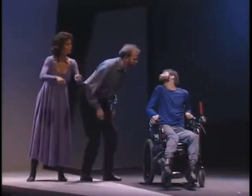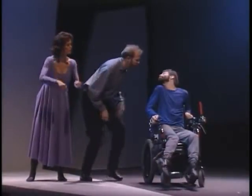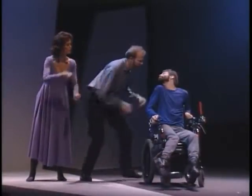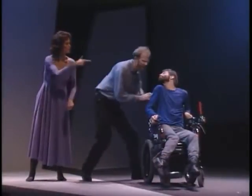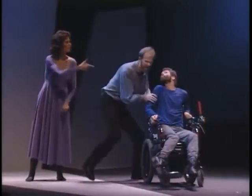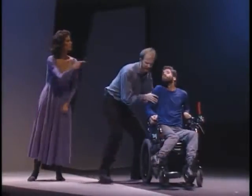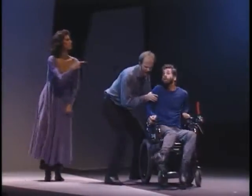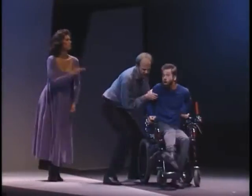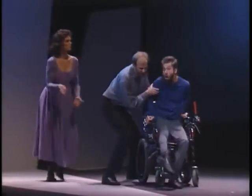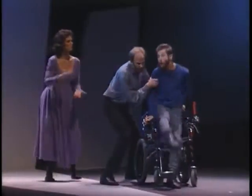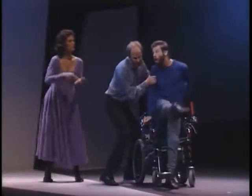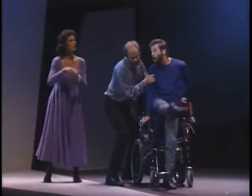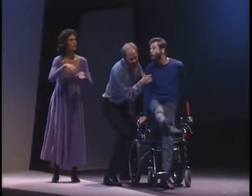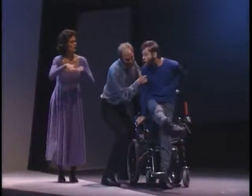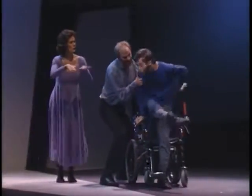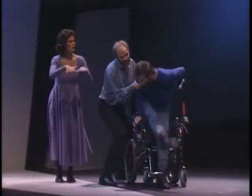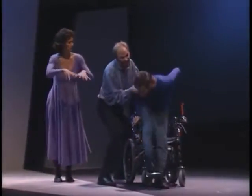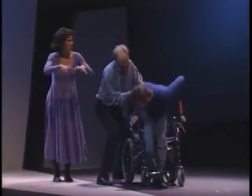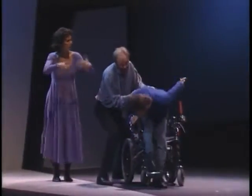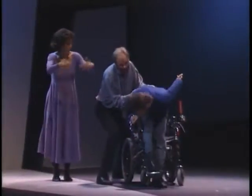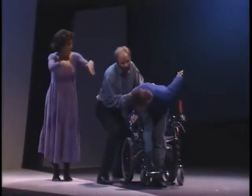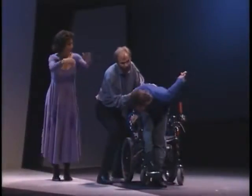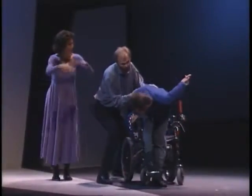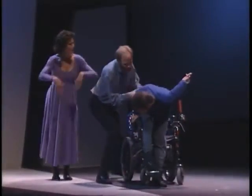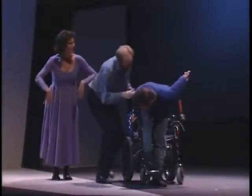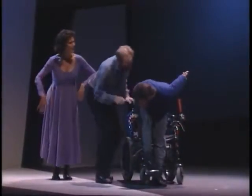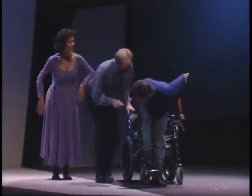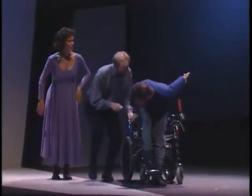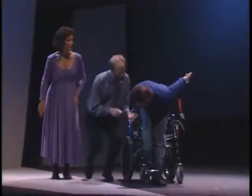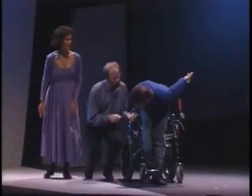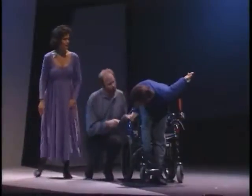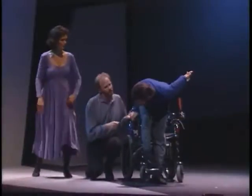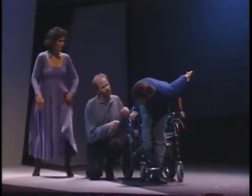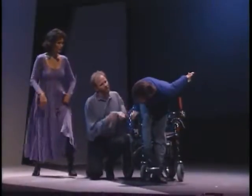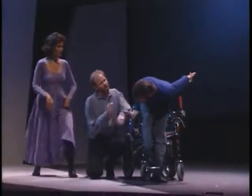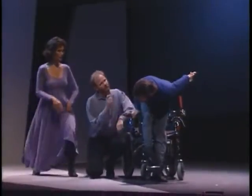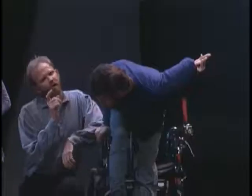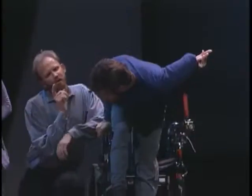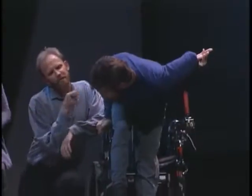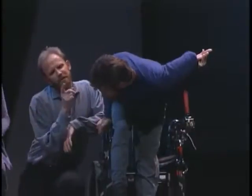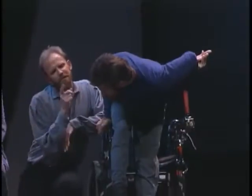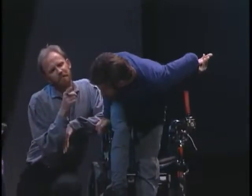little lazy that's all you're stiff let's talk it up we could make a